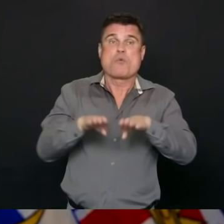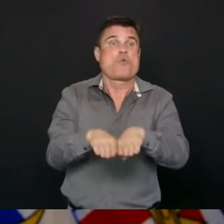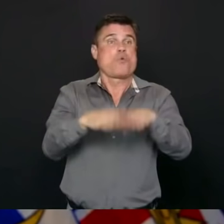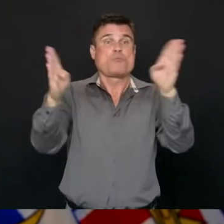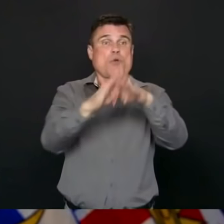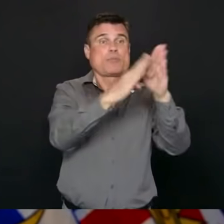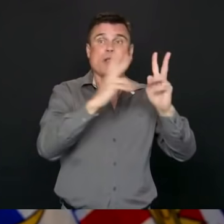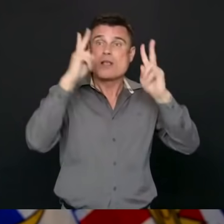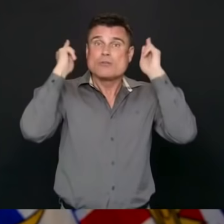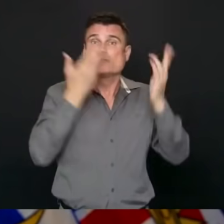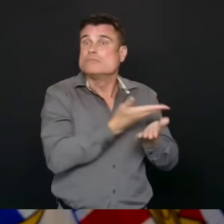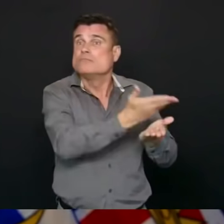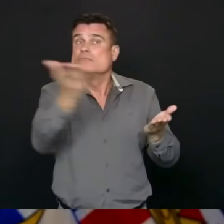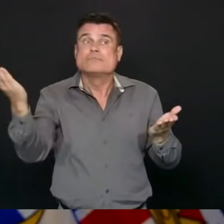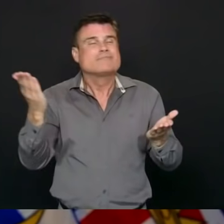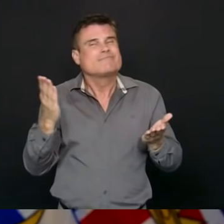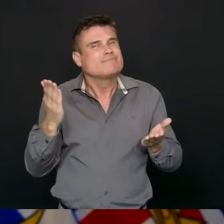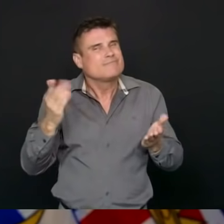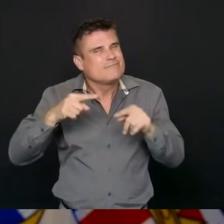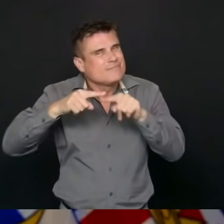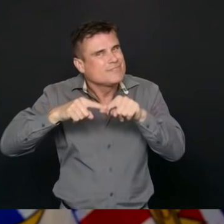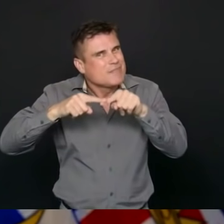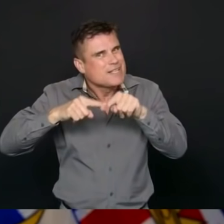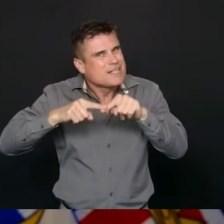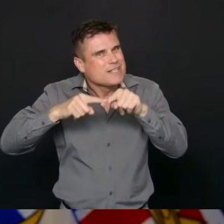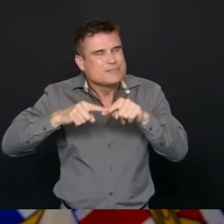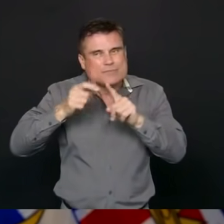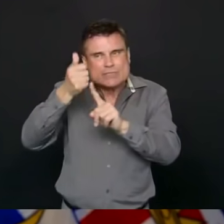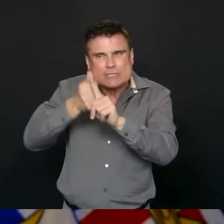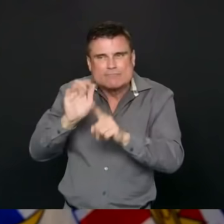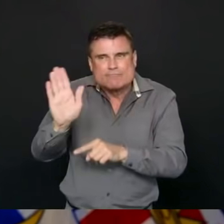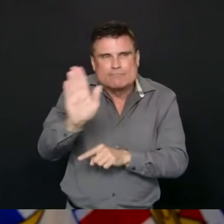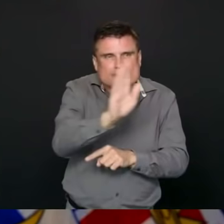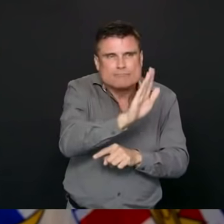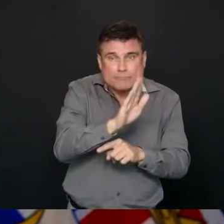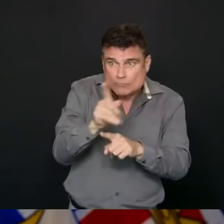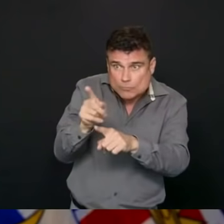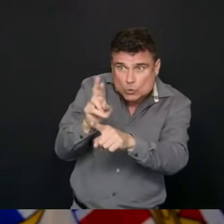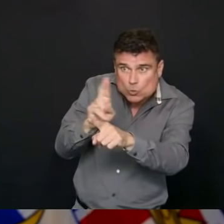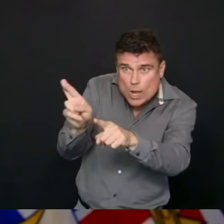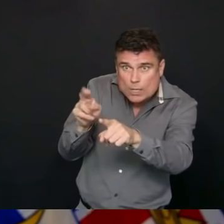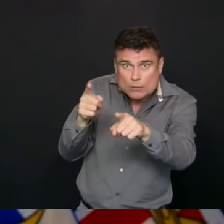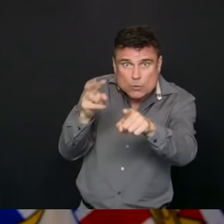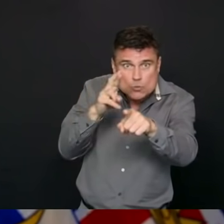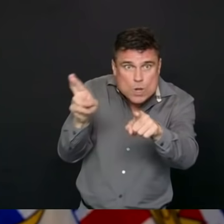It depends on who you serve, your clientele and the physical setup of your business. It may be gradual for some.